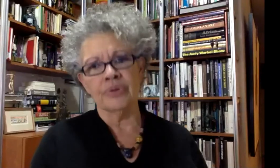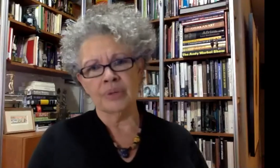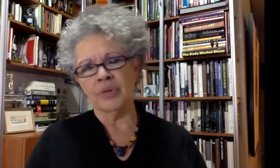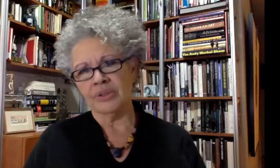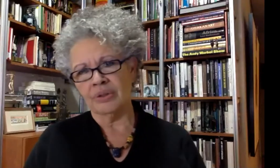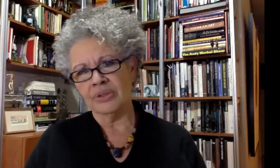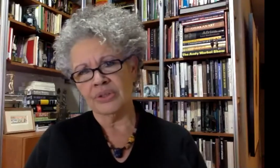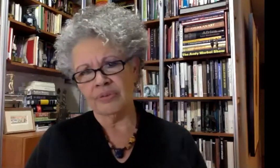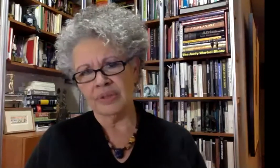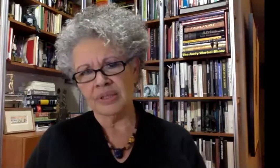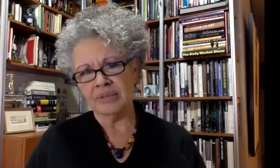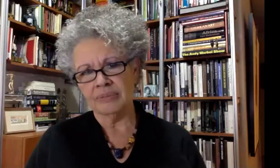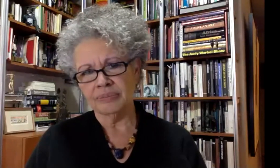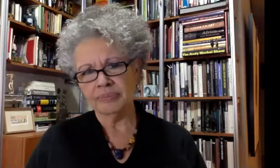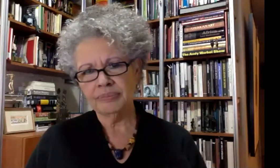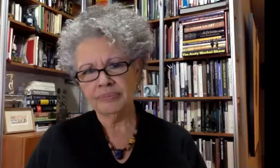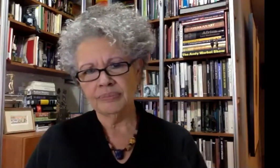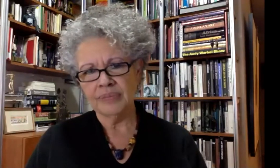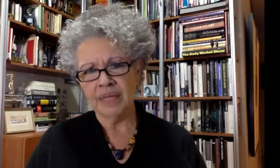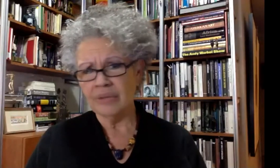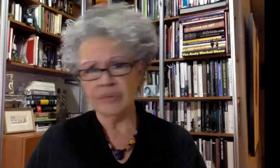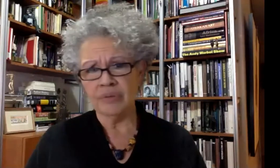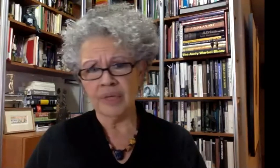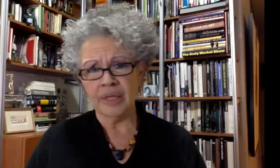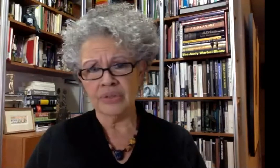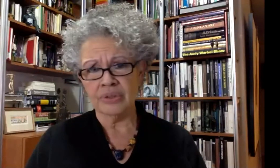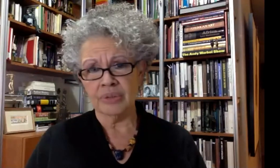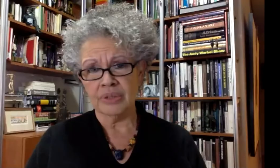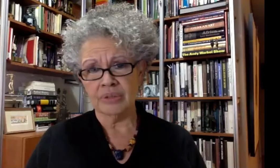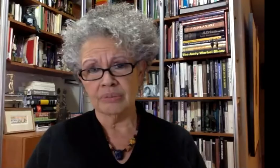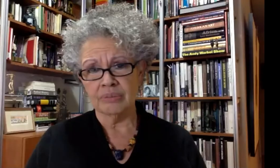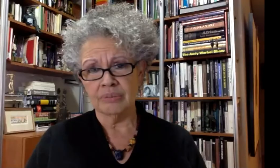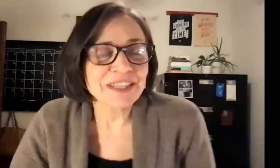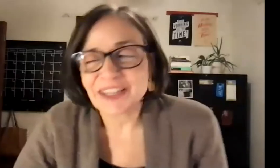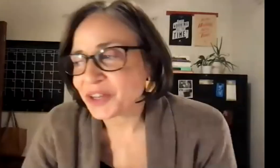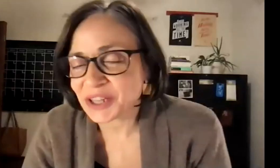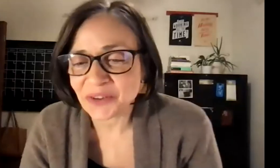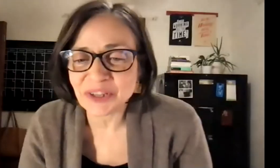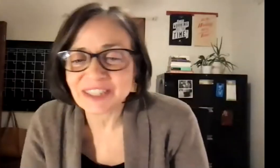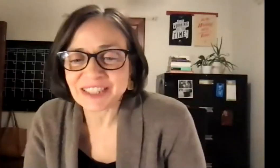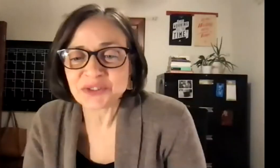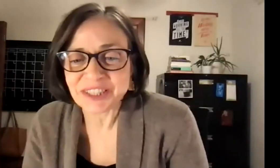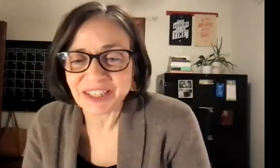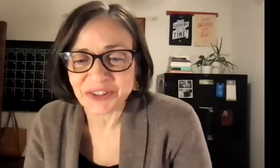We begin this week with so much emotion and unrest all across the country. No